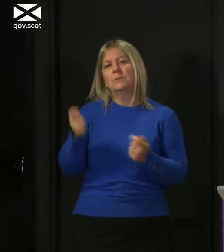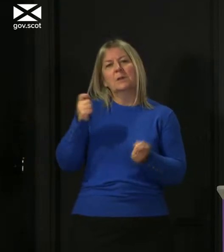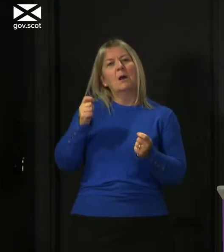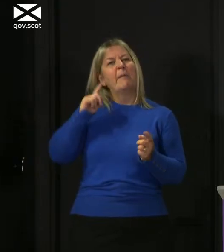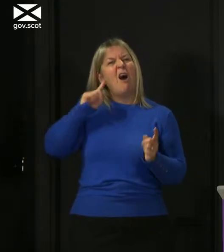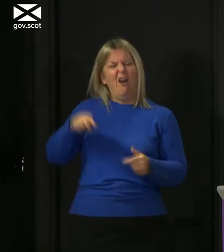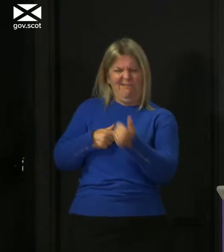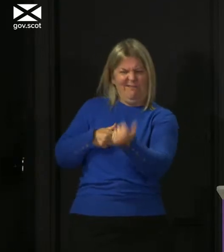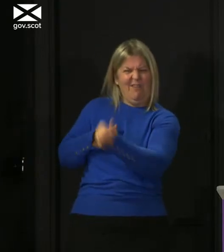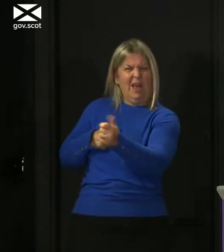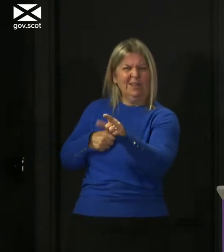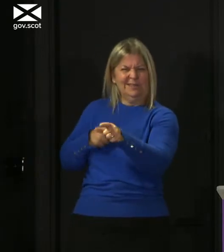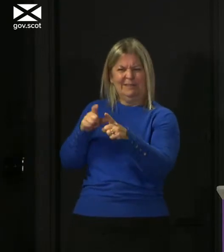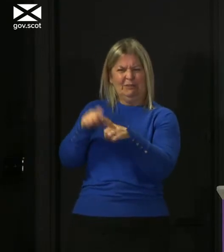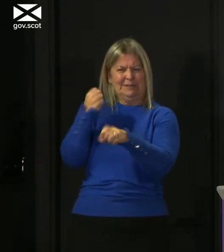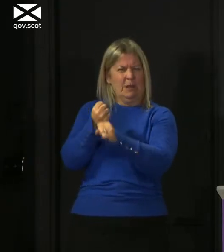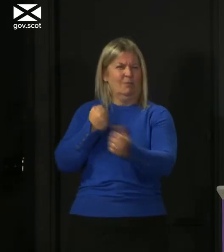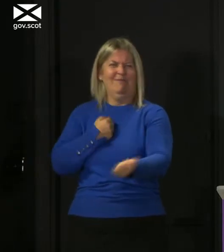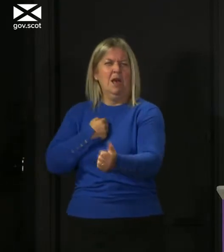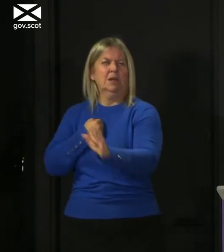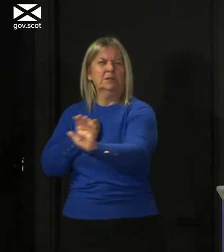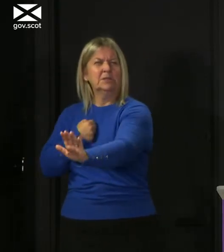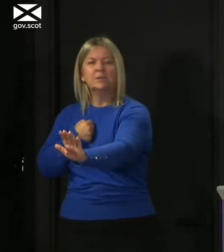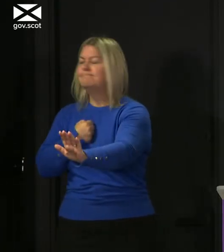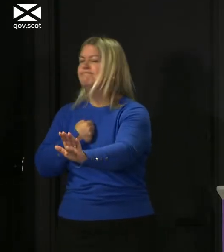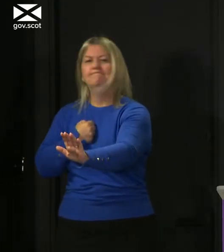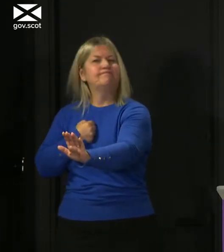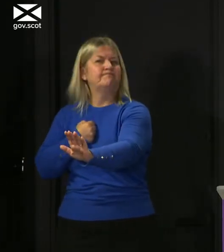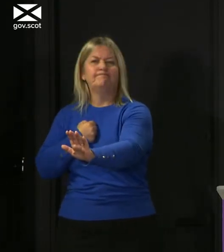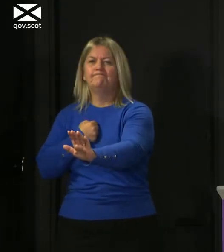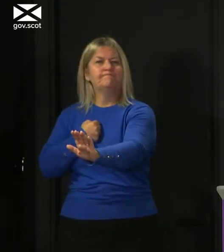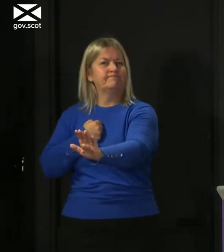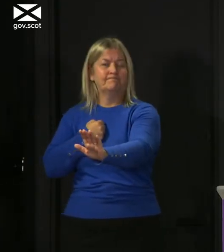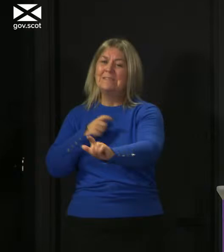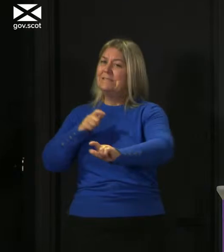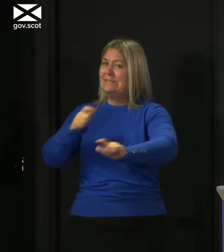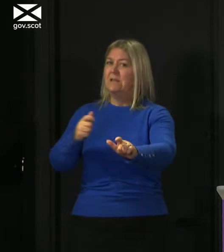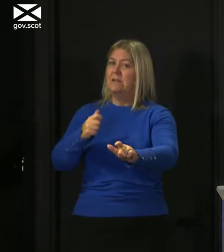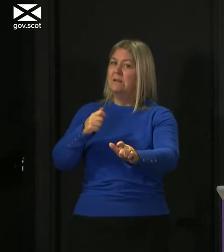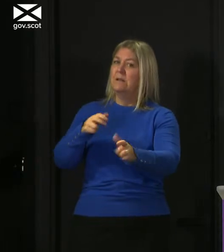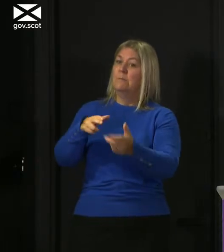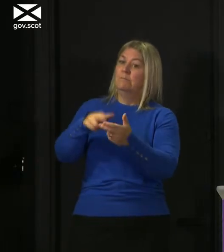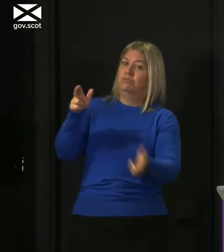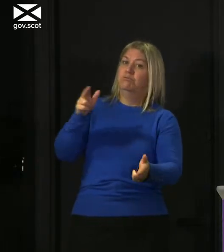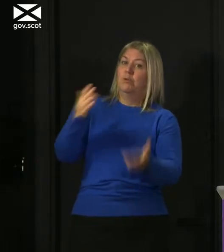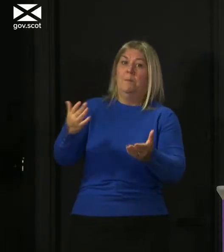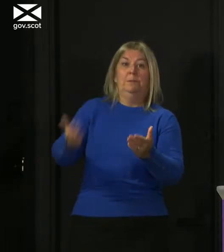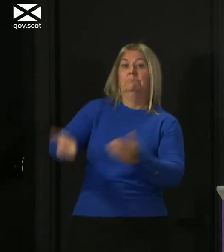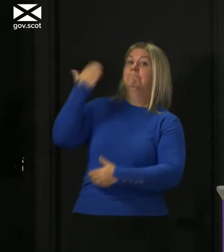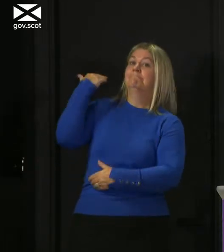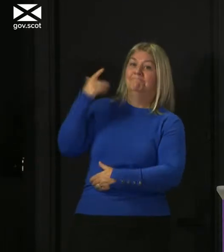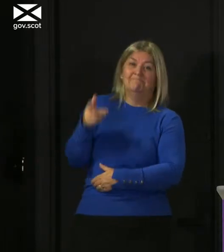lower because in a more absolute sense they are still higher than we probably would want them to